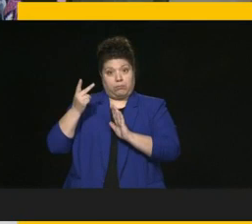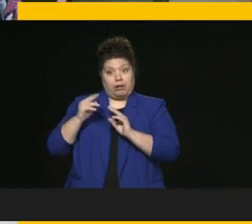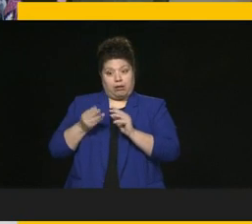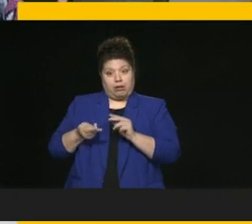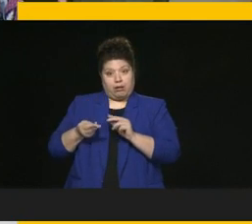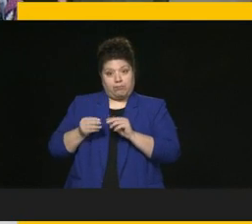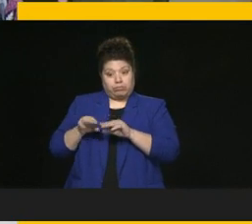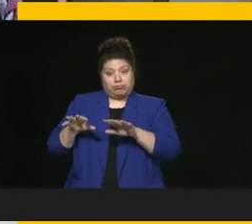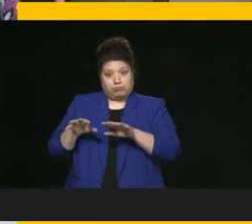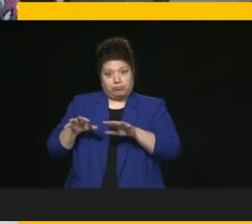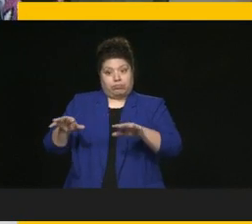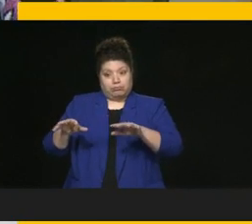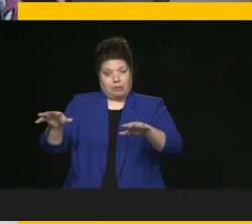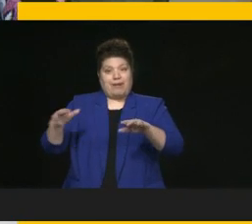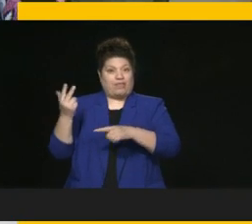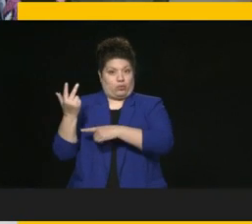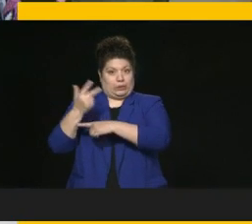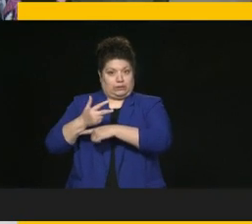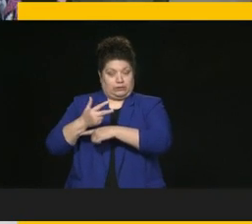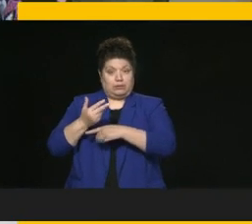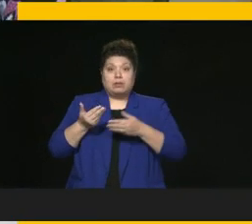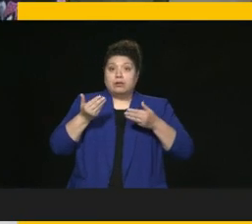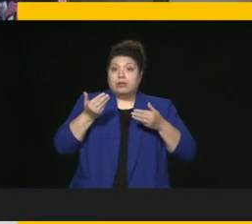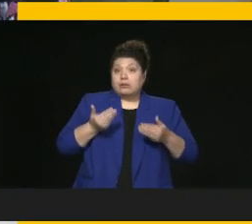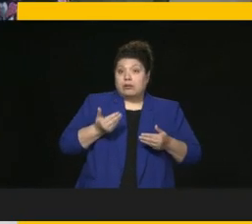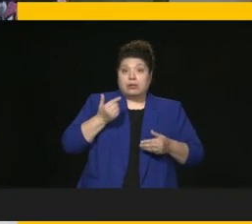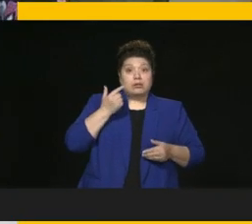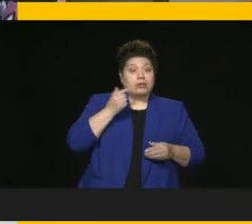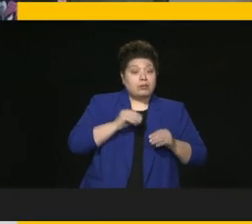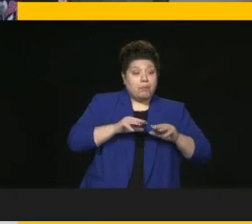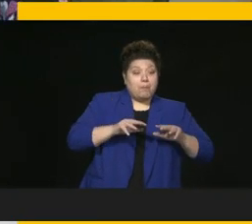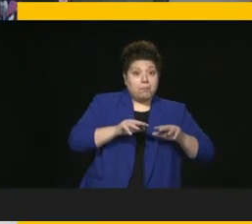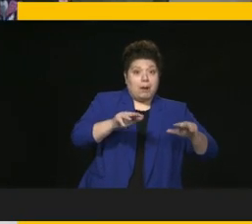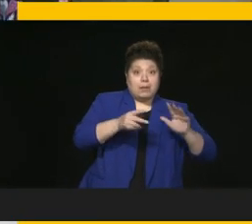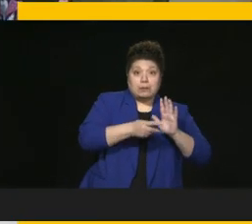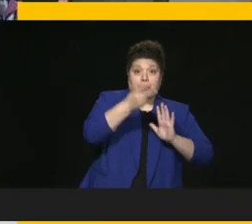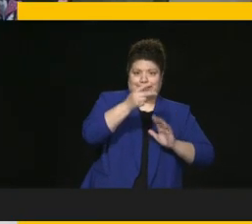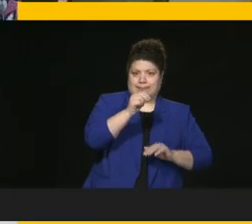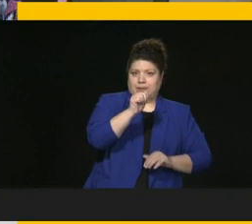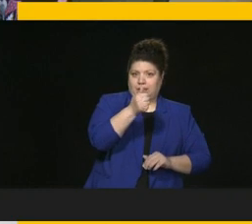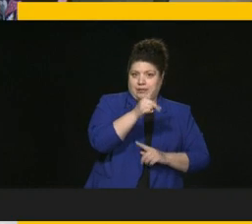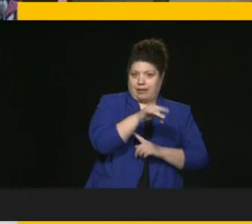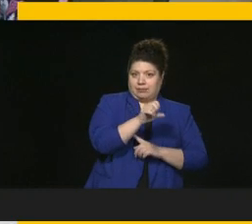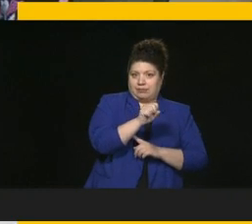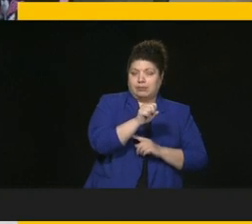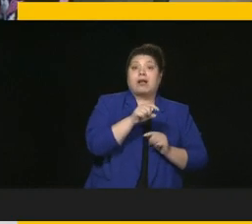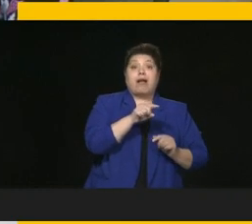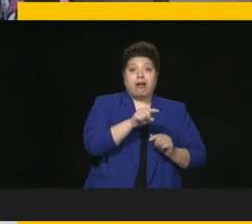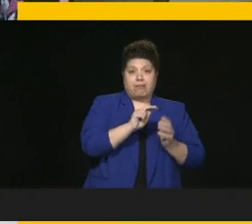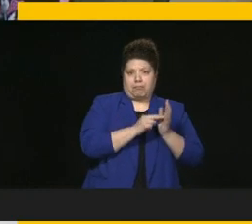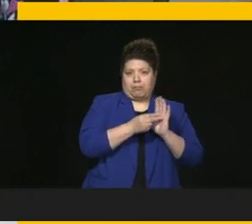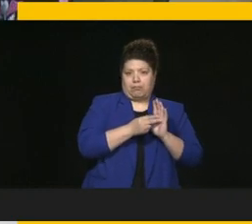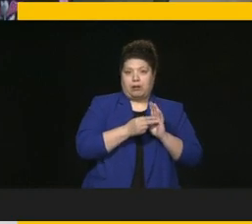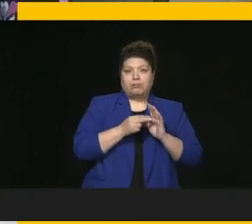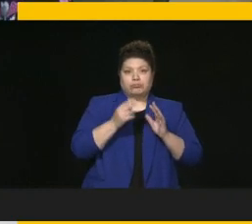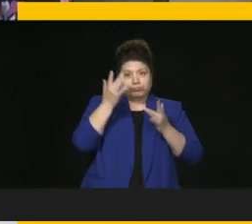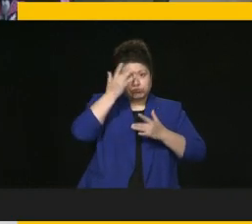CASE NUMBERS DOUBLING EVERY THREE DAYS. IN RECENT DAYS WE'VE SEEN A